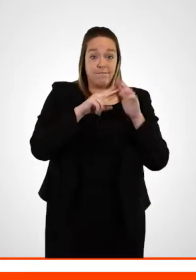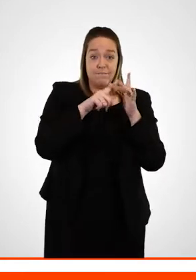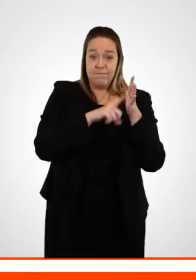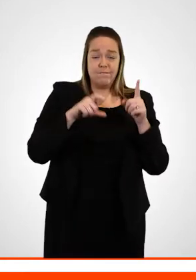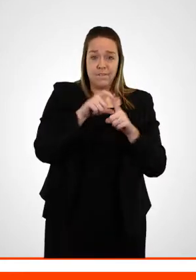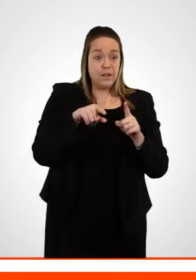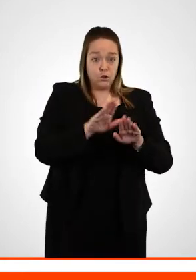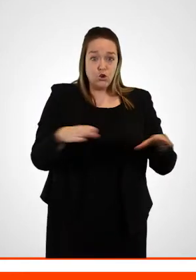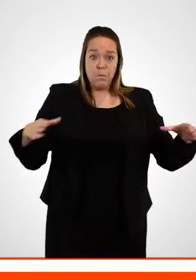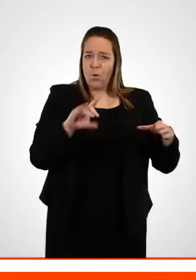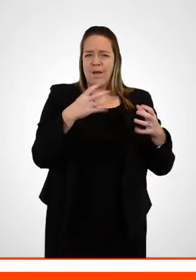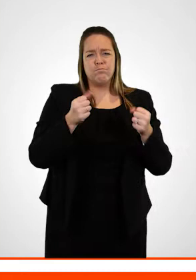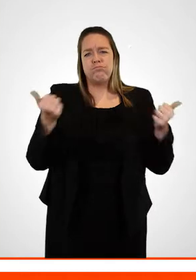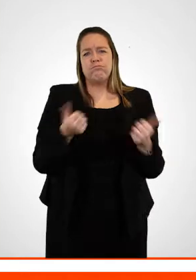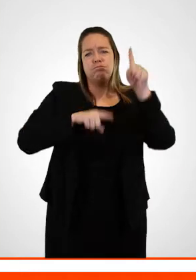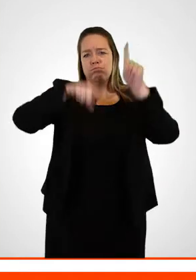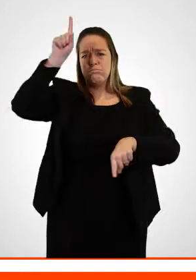in how these children perform...